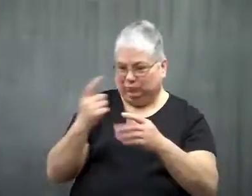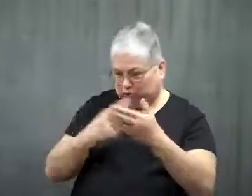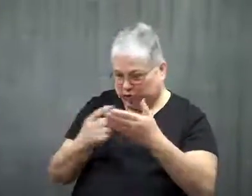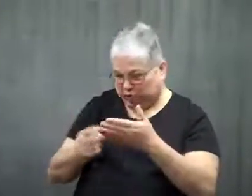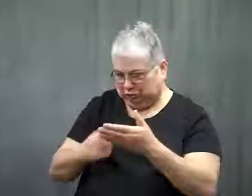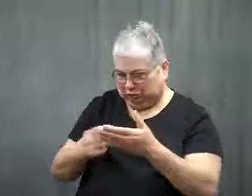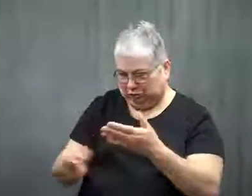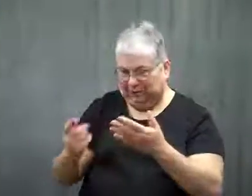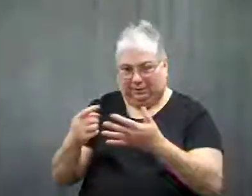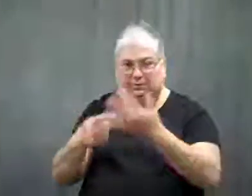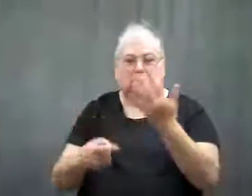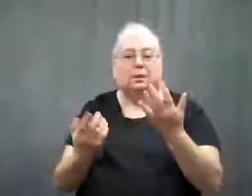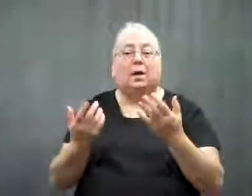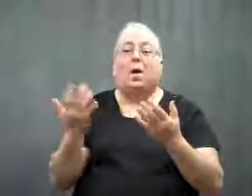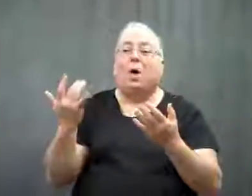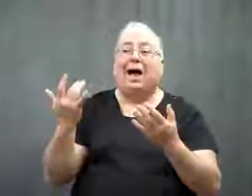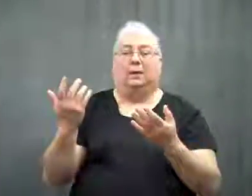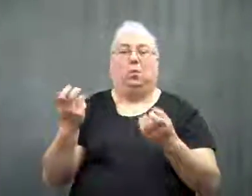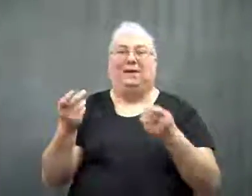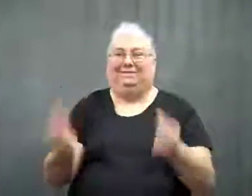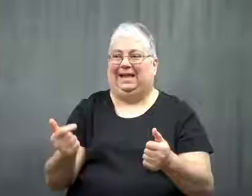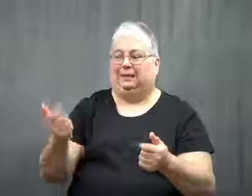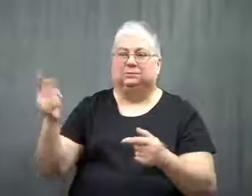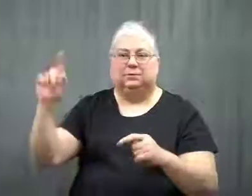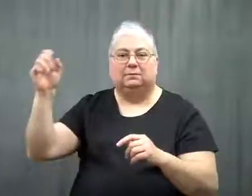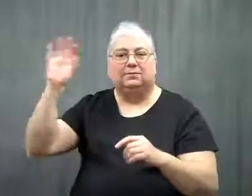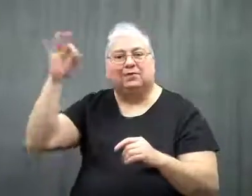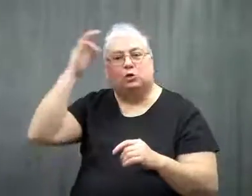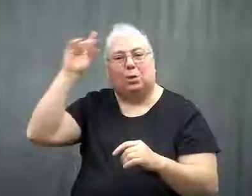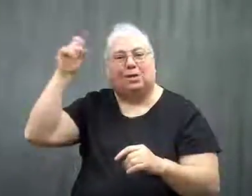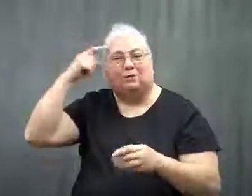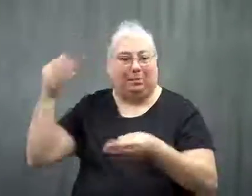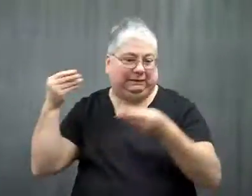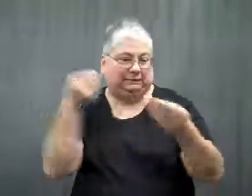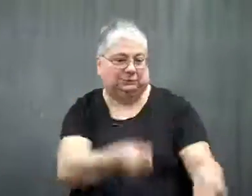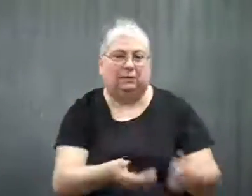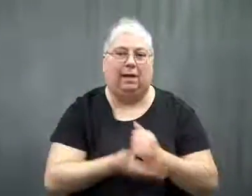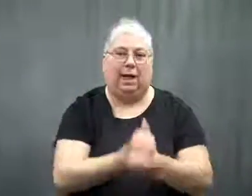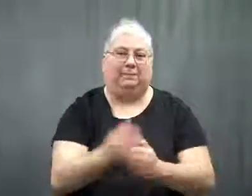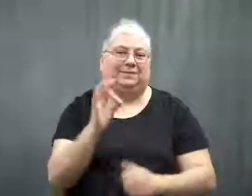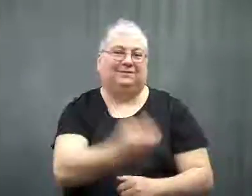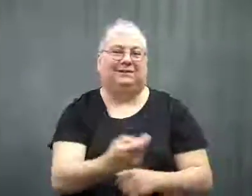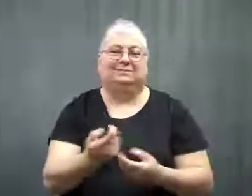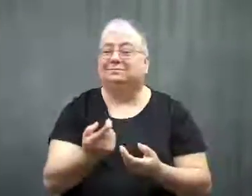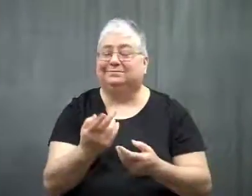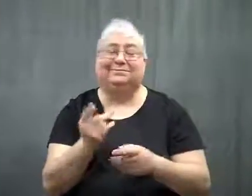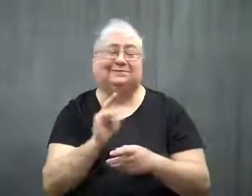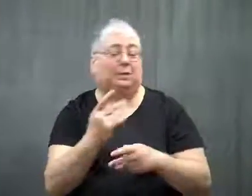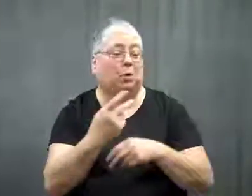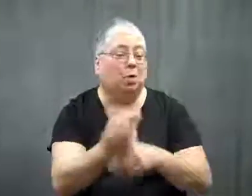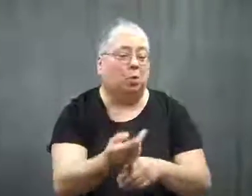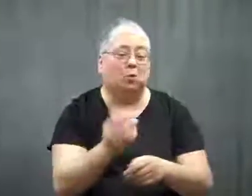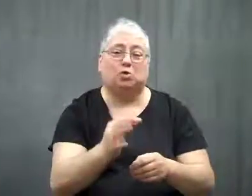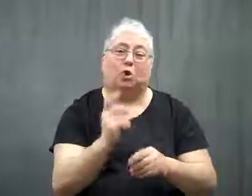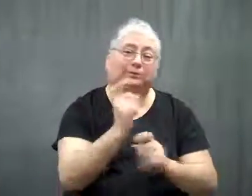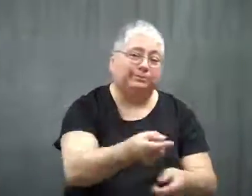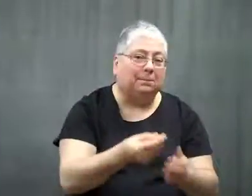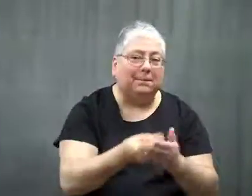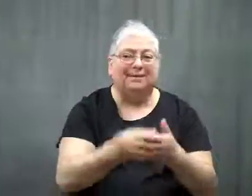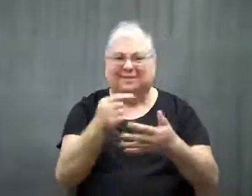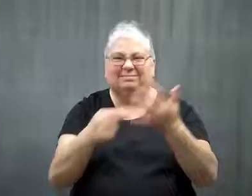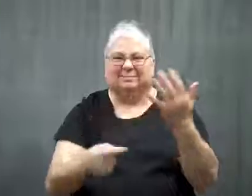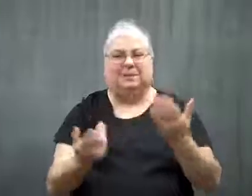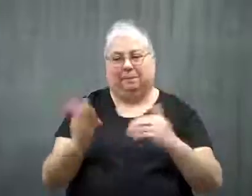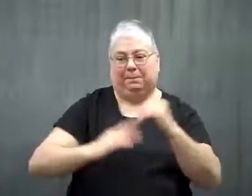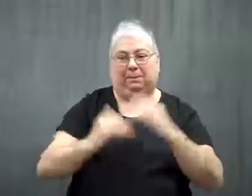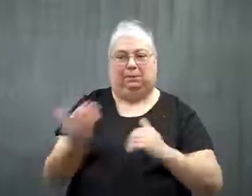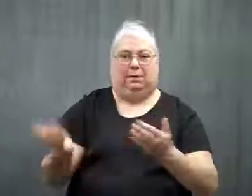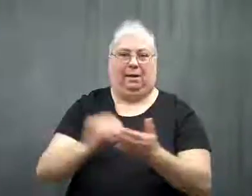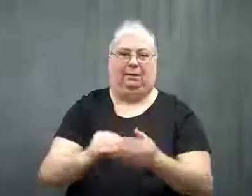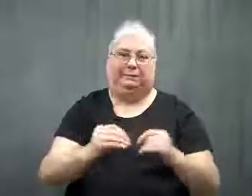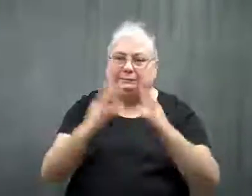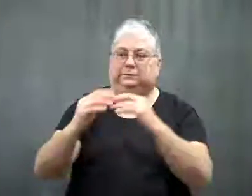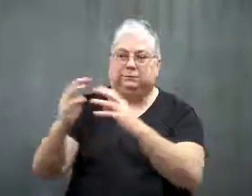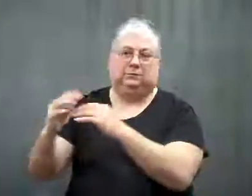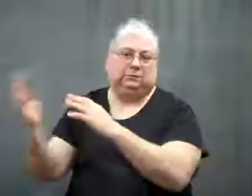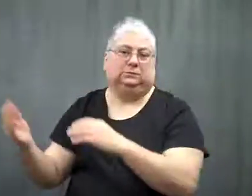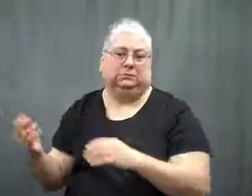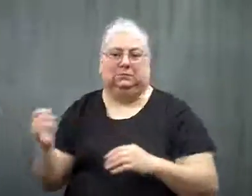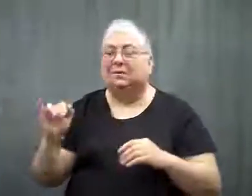This is to speed up Federal funding such as loans and grants to rebuild.